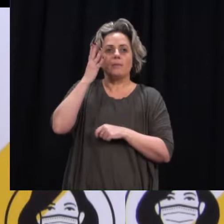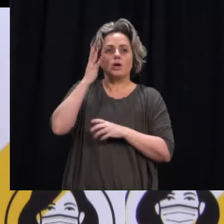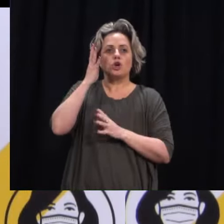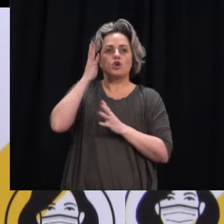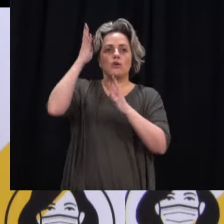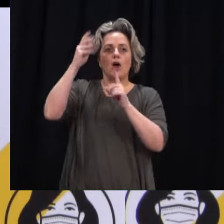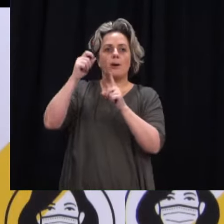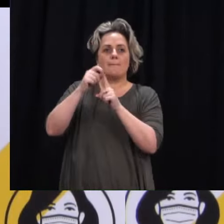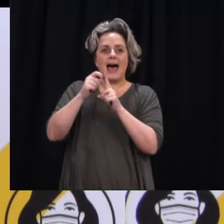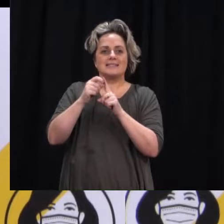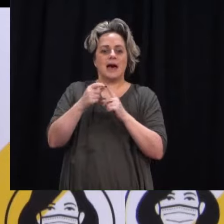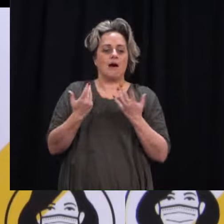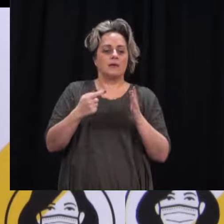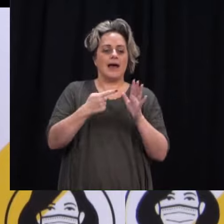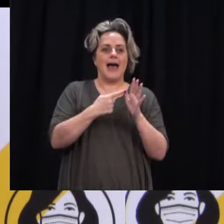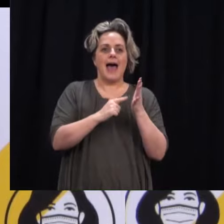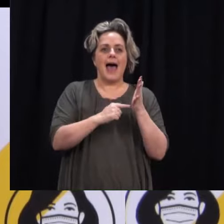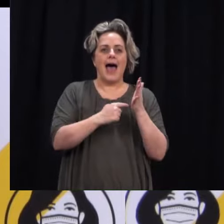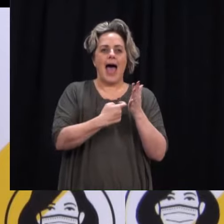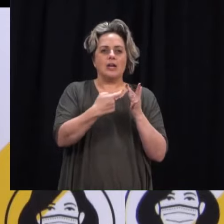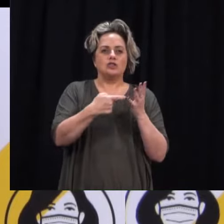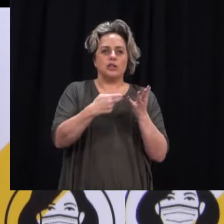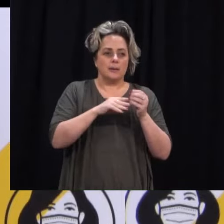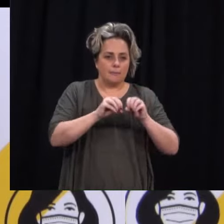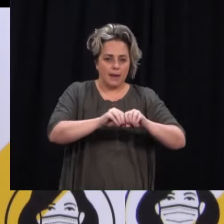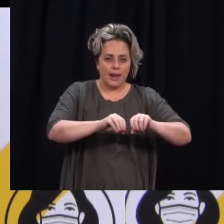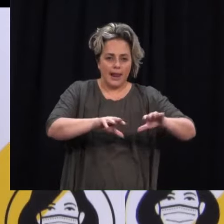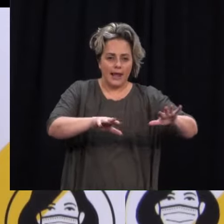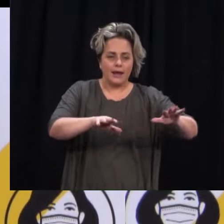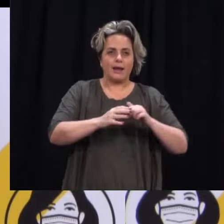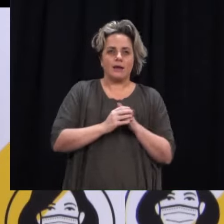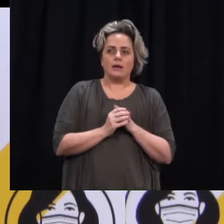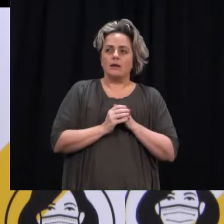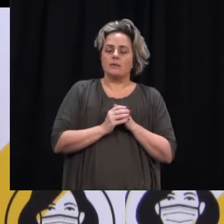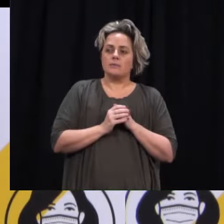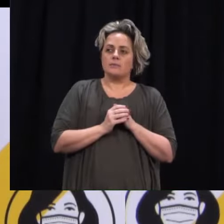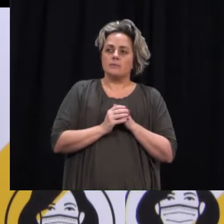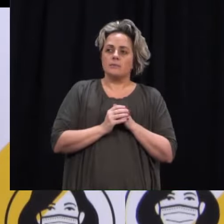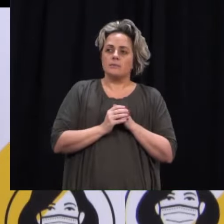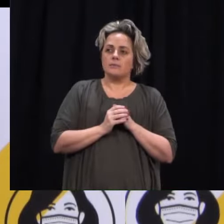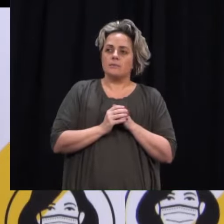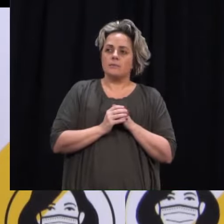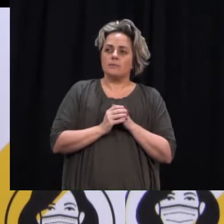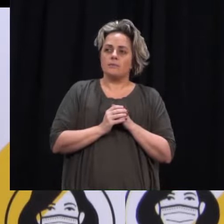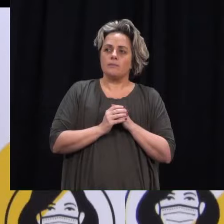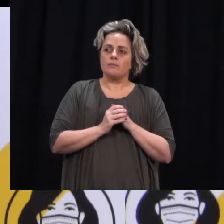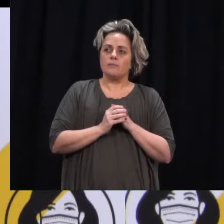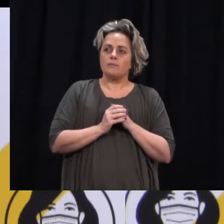been talking about the potential leak into the